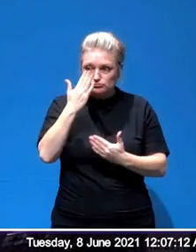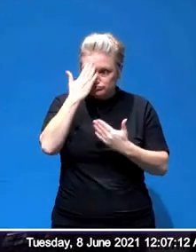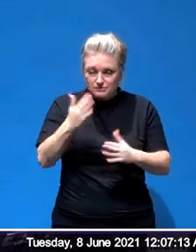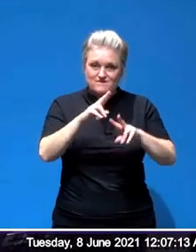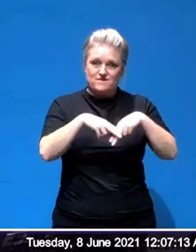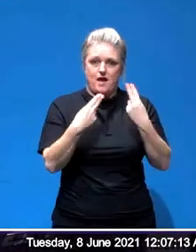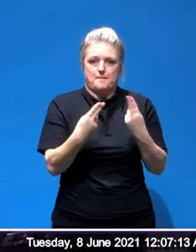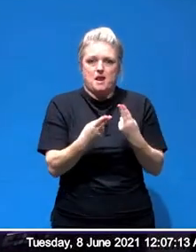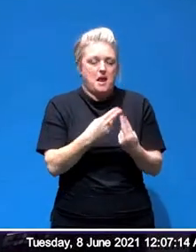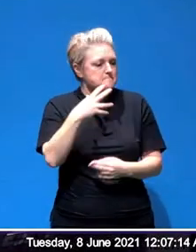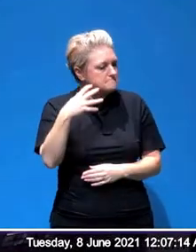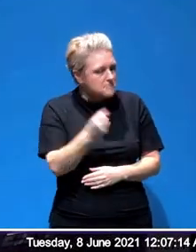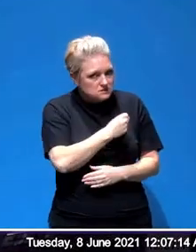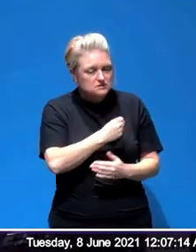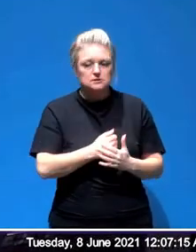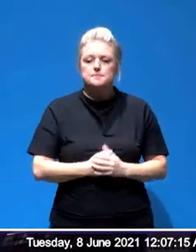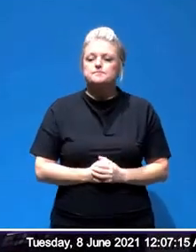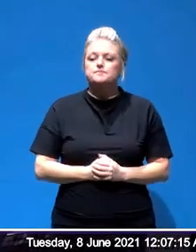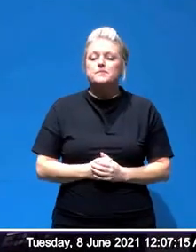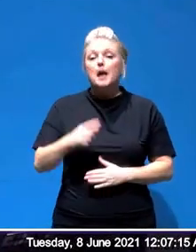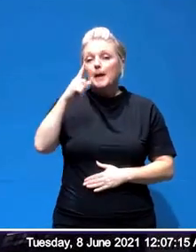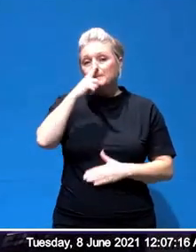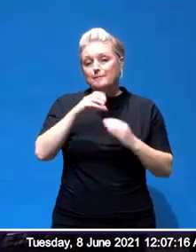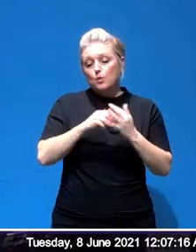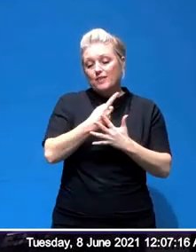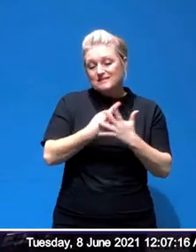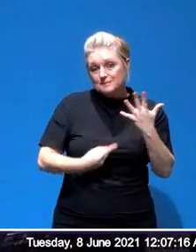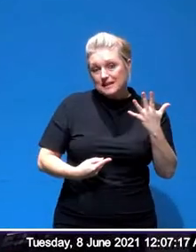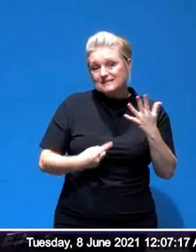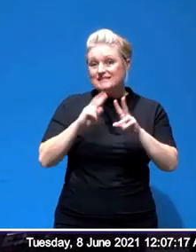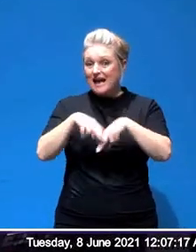People with disabilities and their families should be involved in interviewing staff.